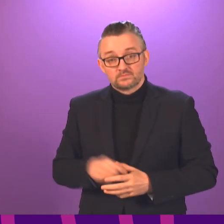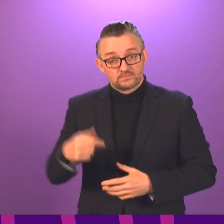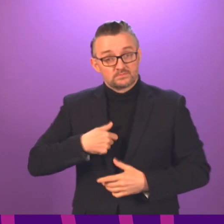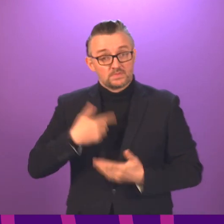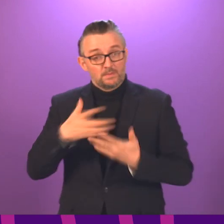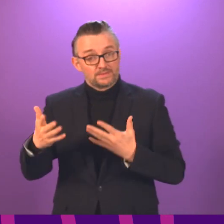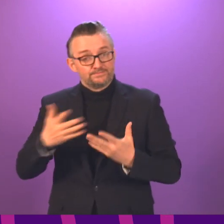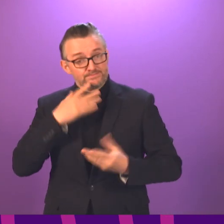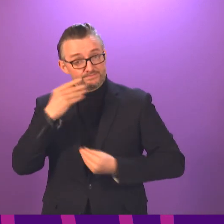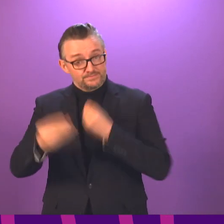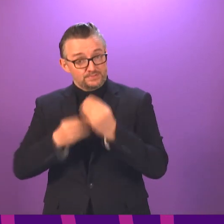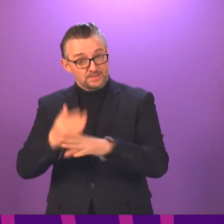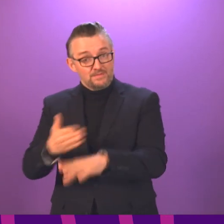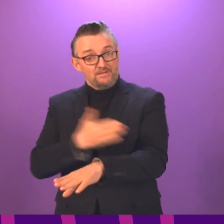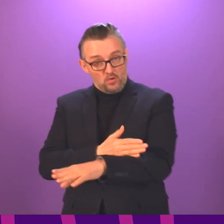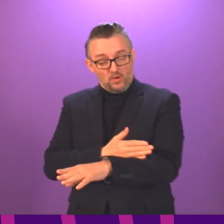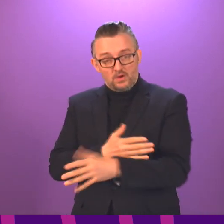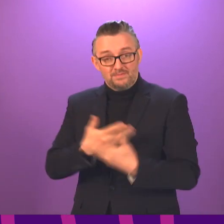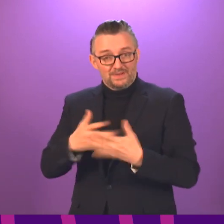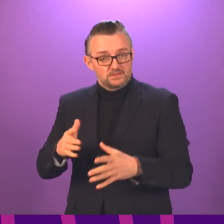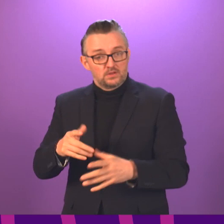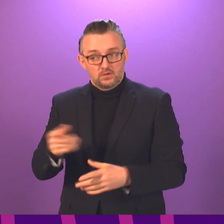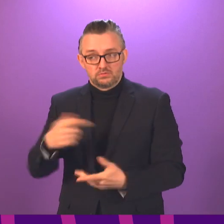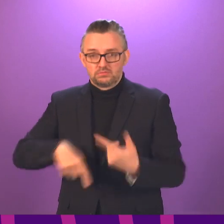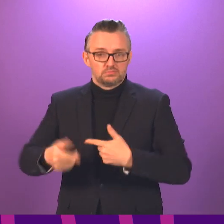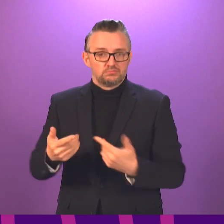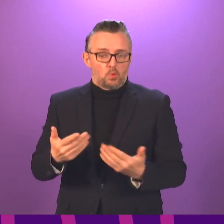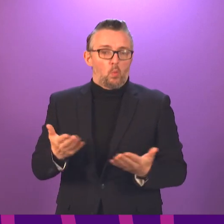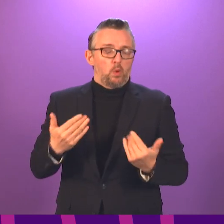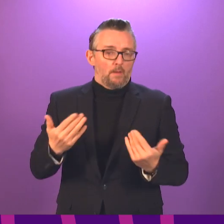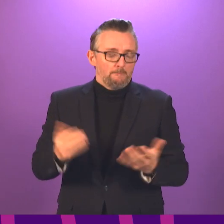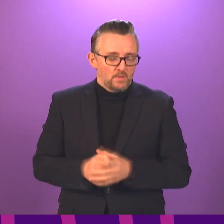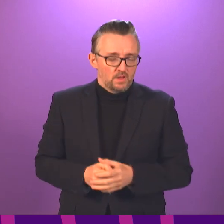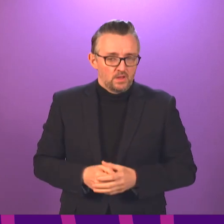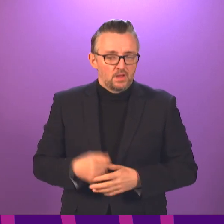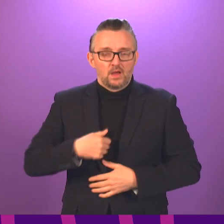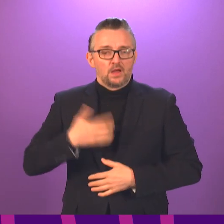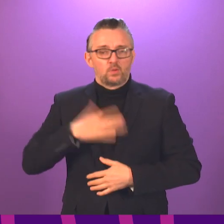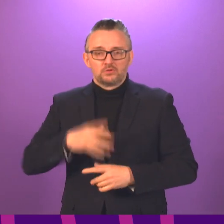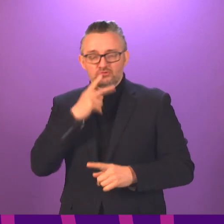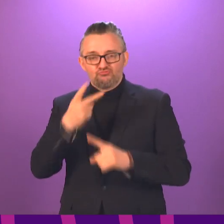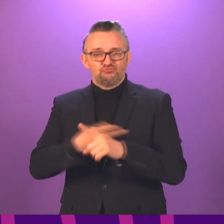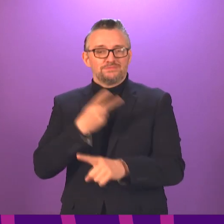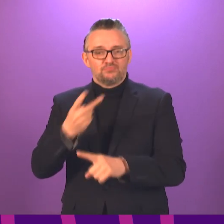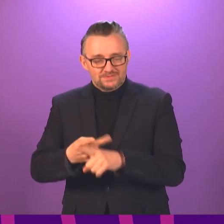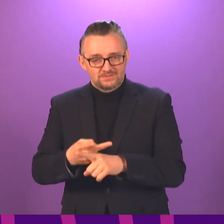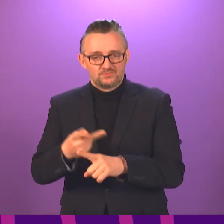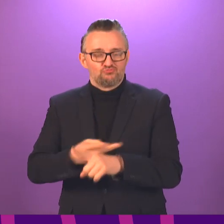on and which have just been reiterated are very welcome. I do not want to overstate this, because I do not think that doing so is fair to people—I have tried not to give people